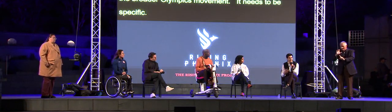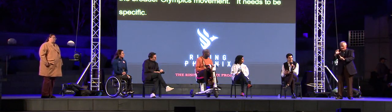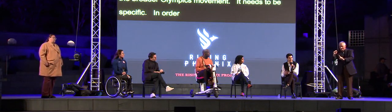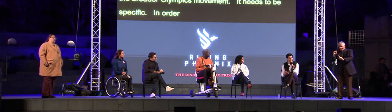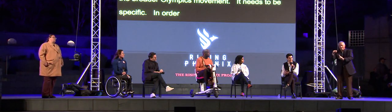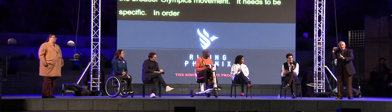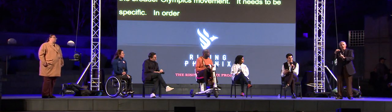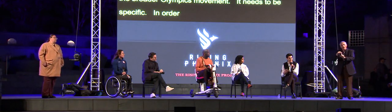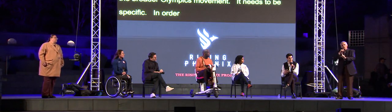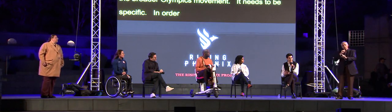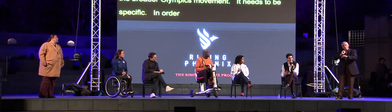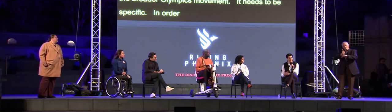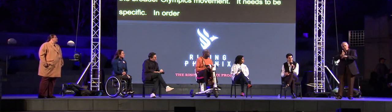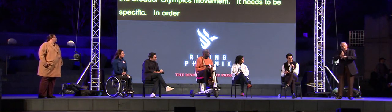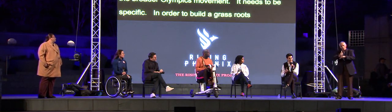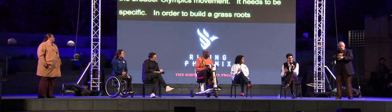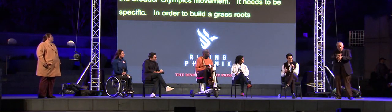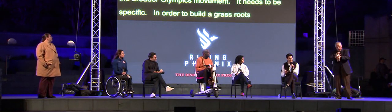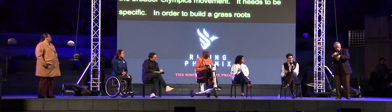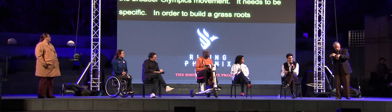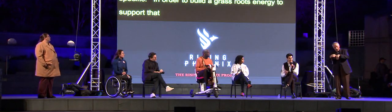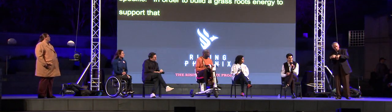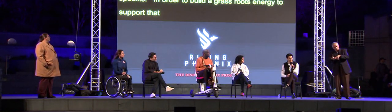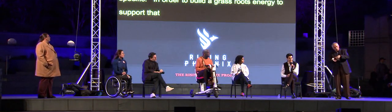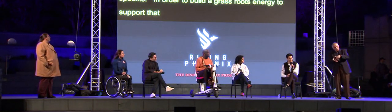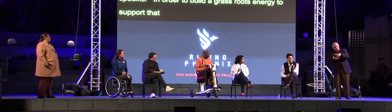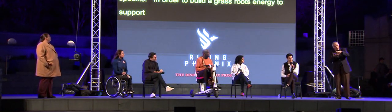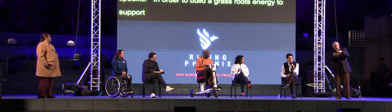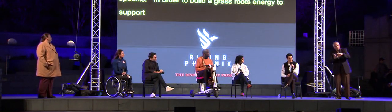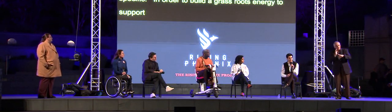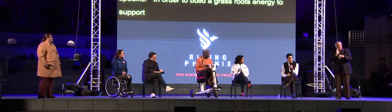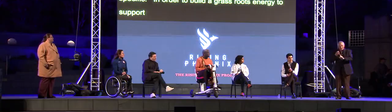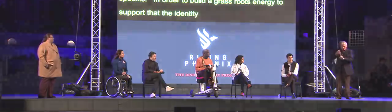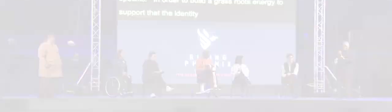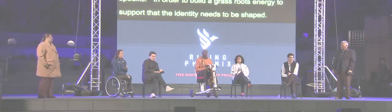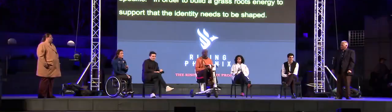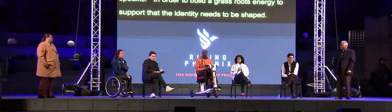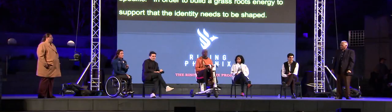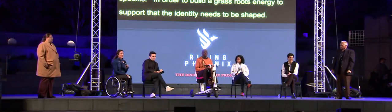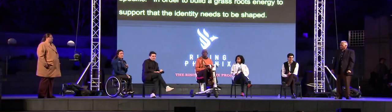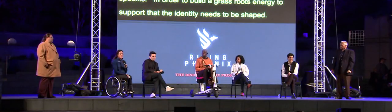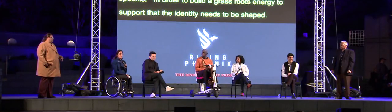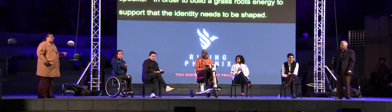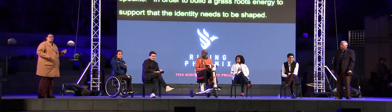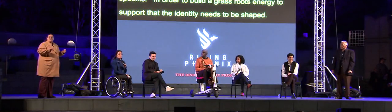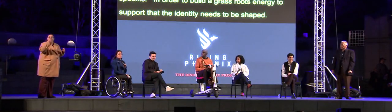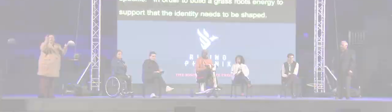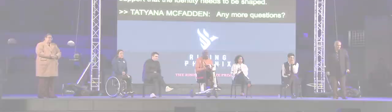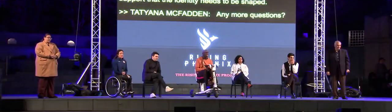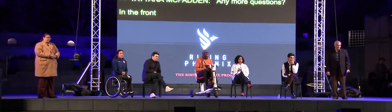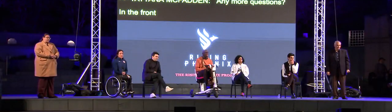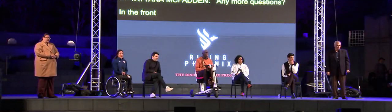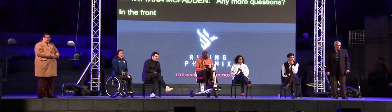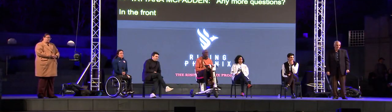energy to support that, the identity needs to be shaped. Any more questions? Hi.